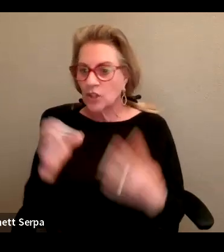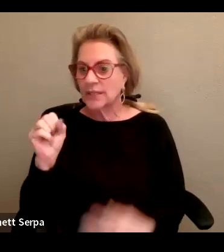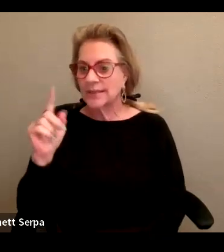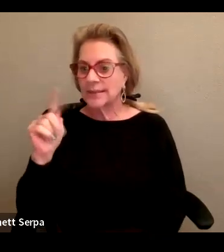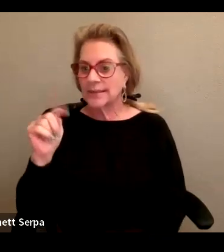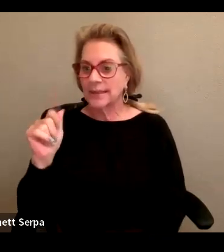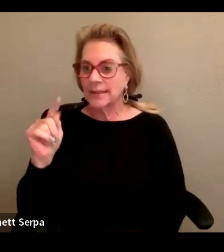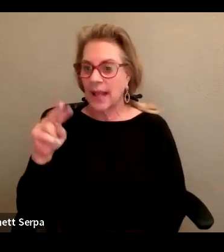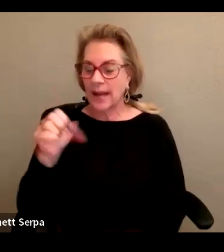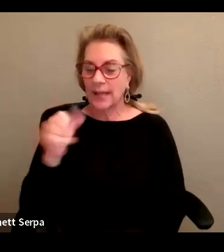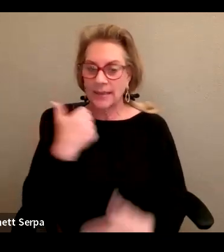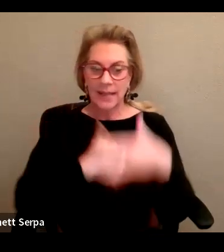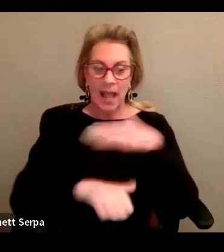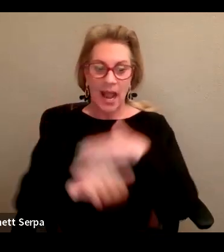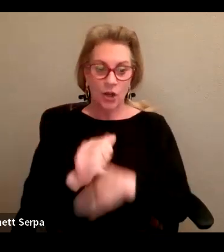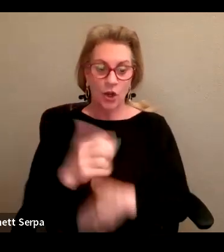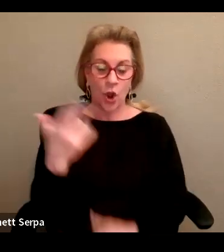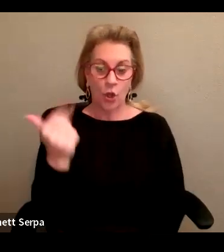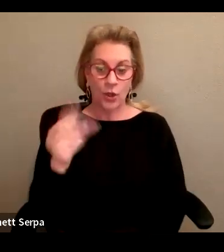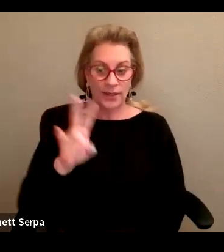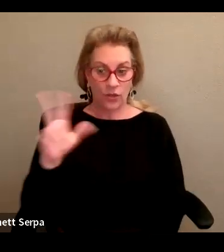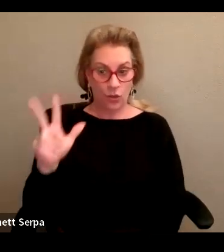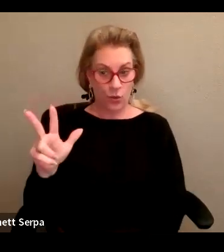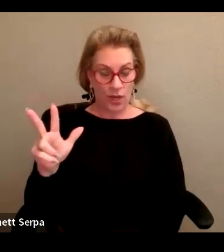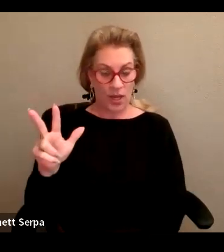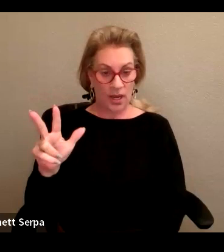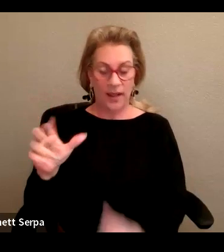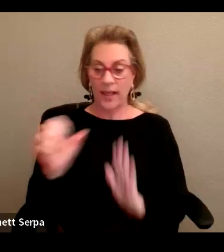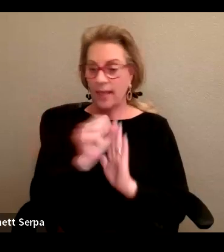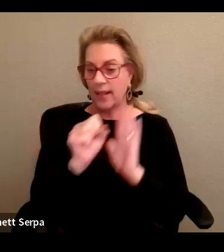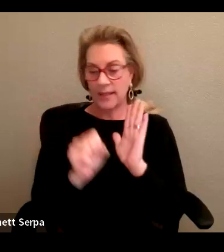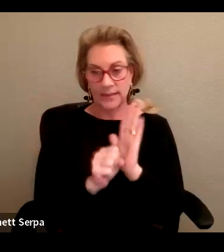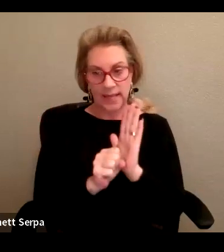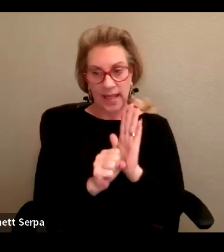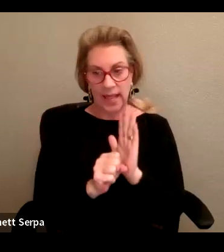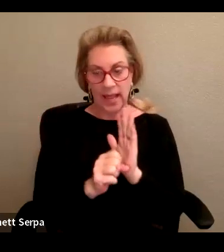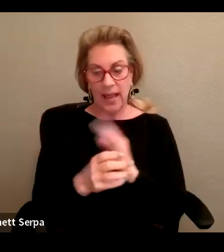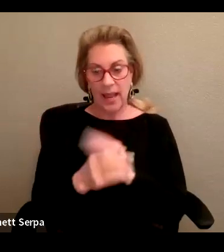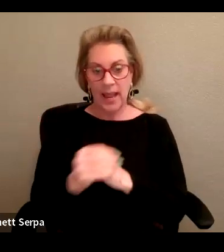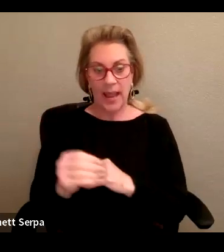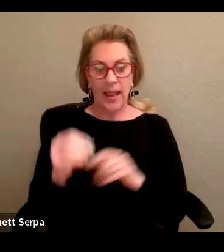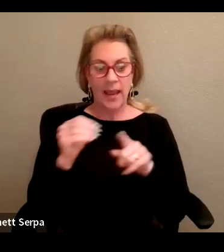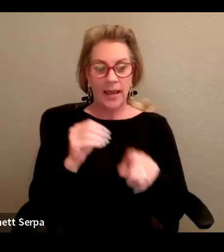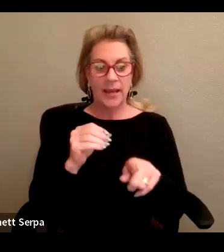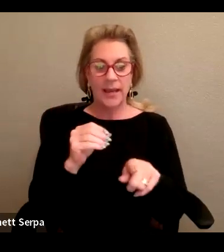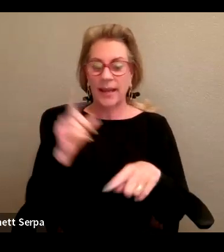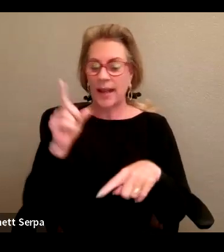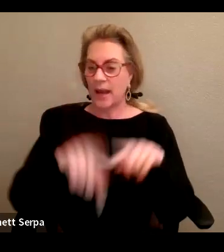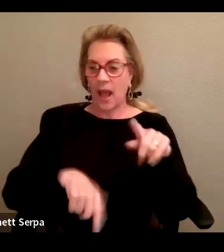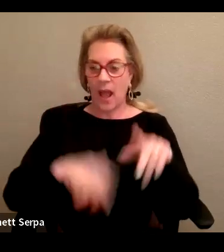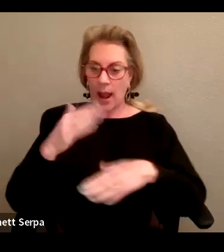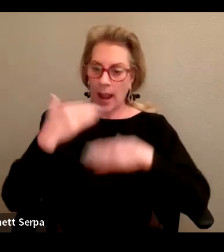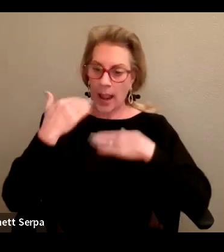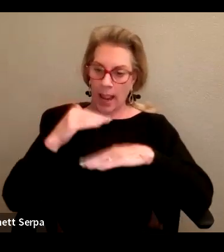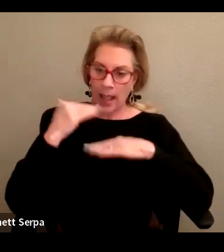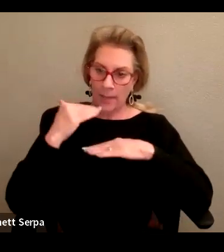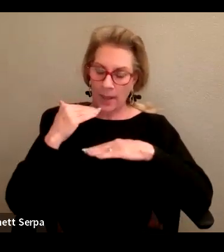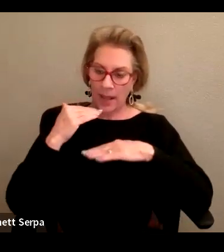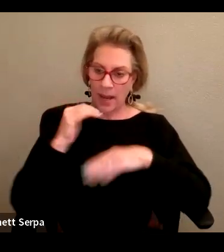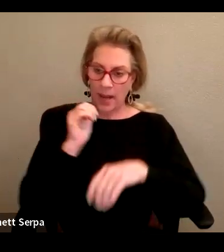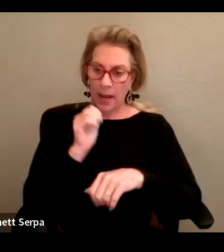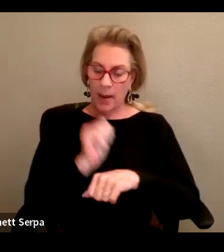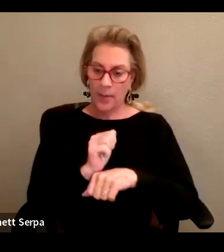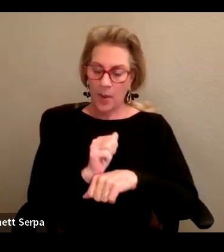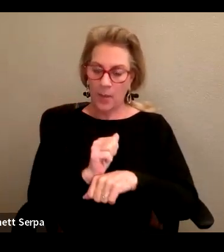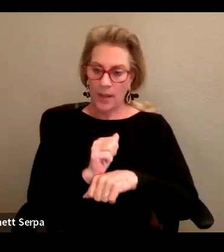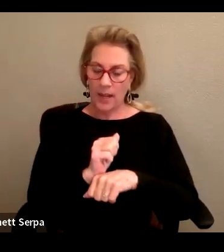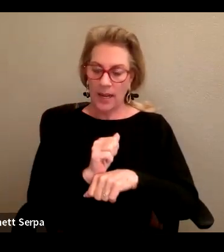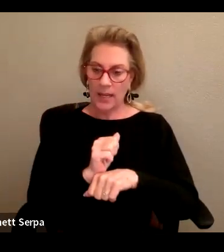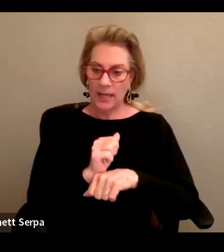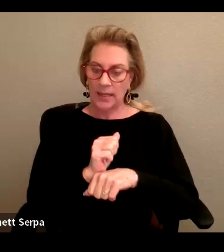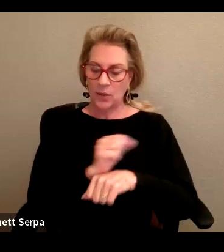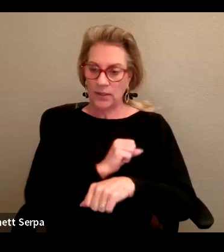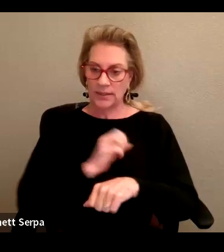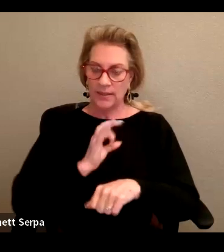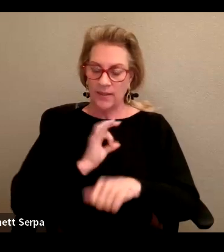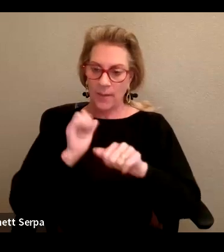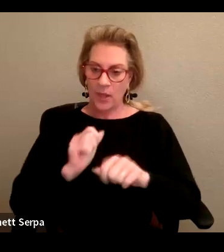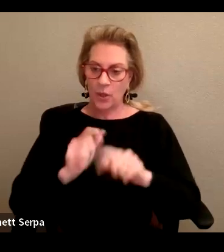under Section 1373 the state and the agency had cannot limit the employees ability to answer uh